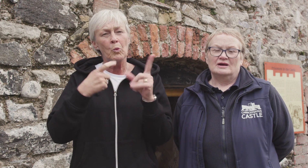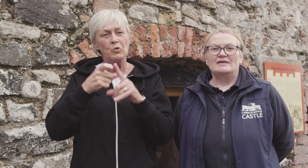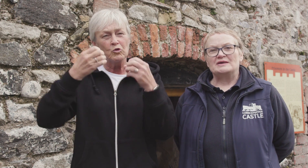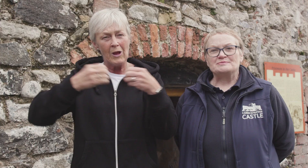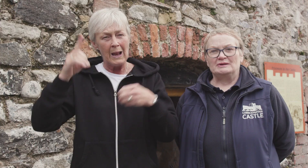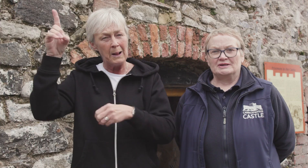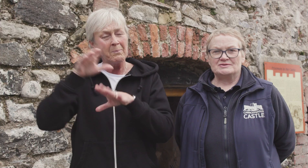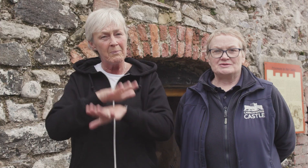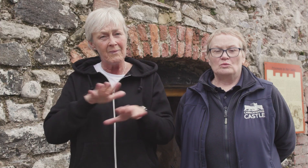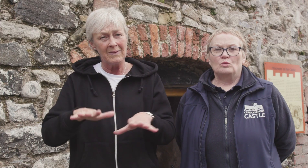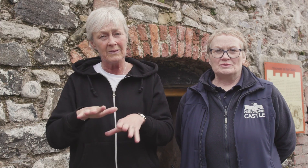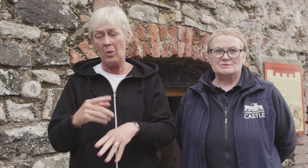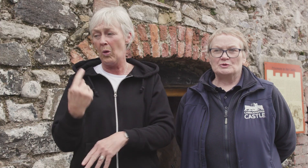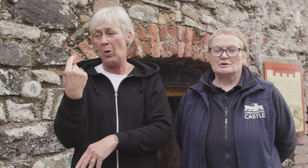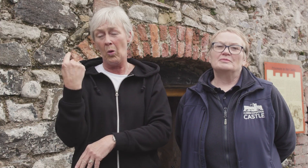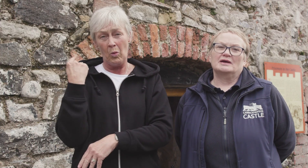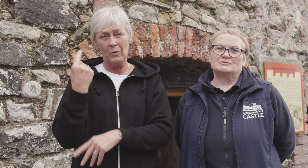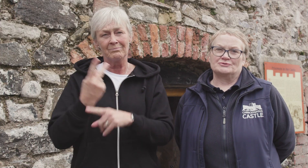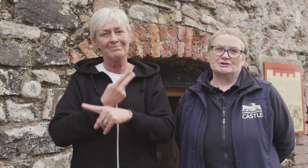and these buildings once more became storages